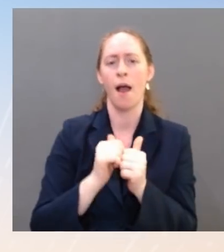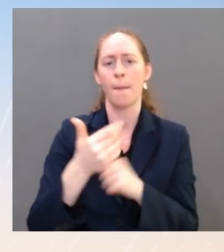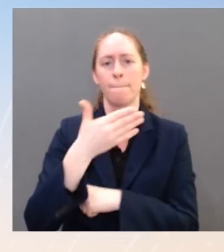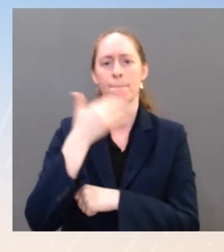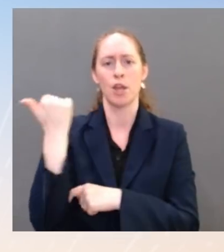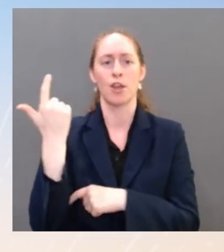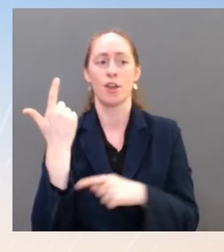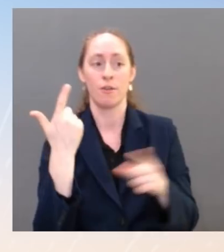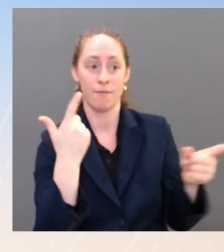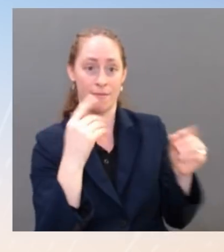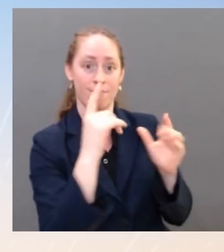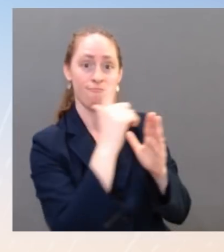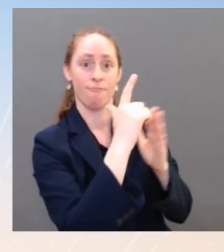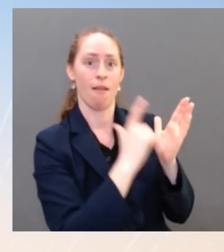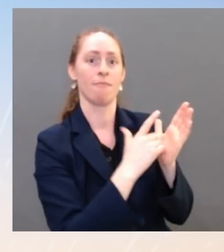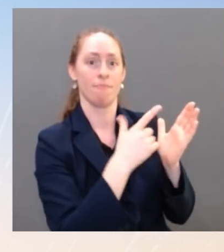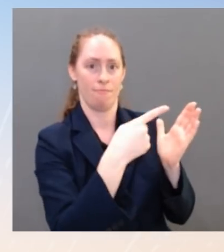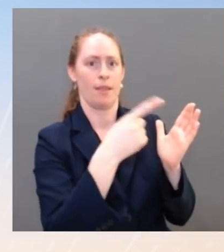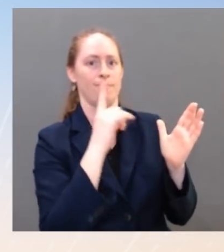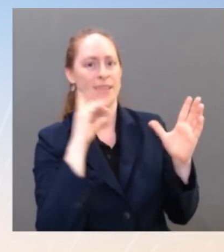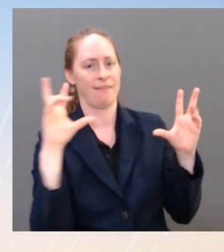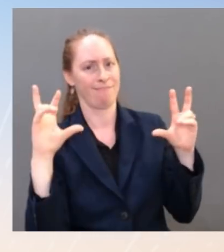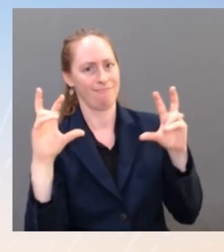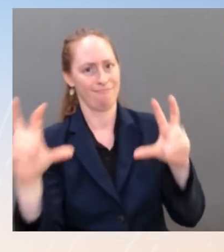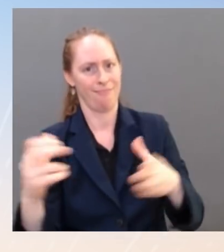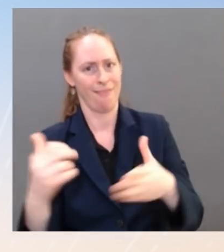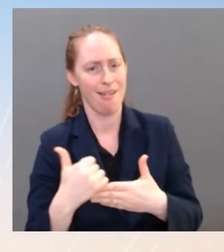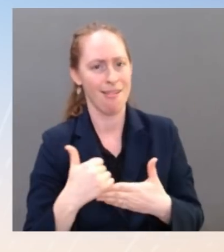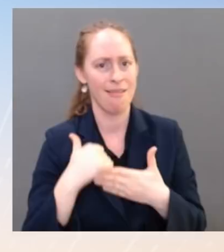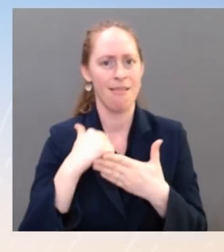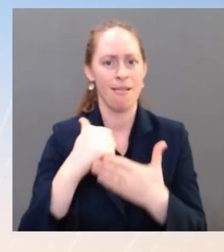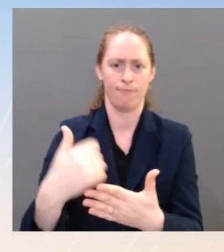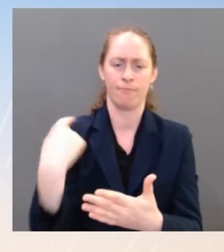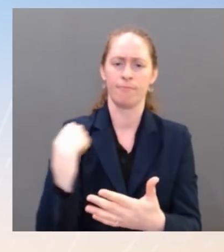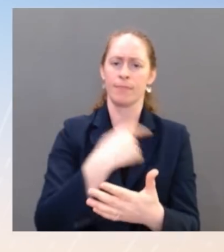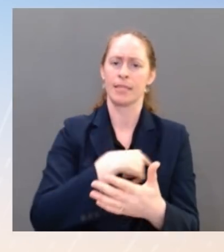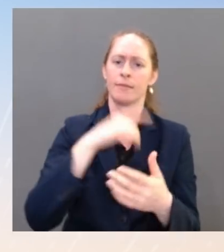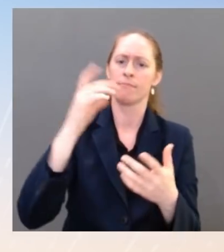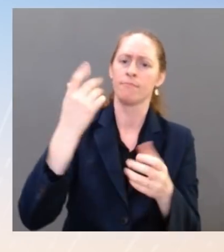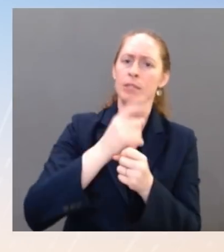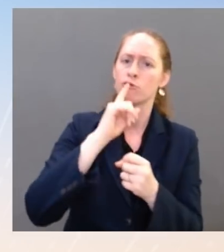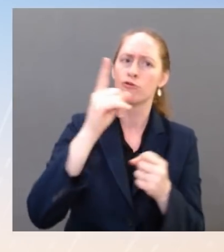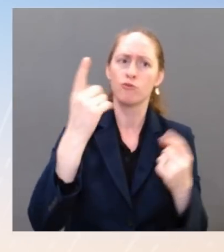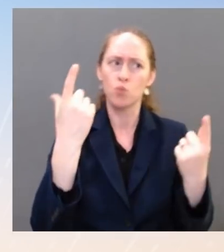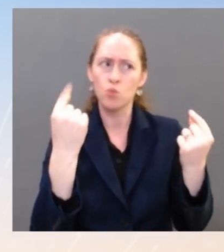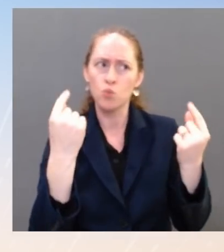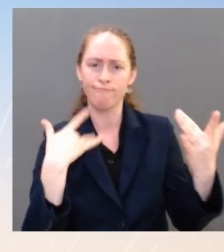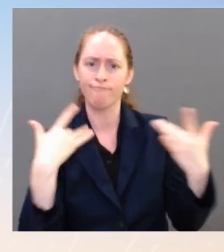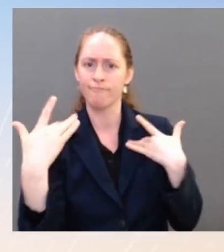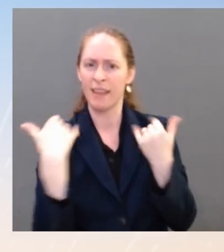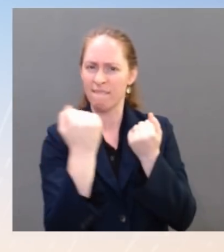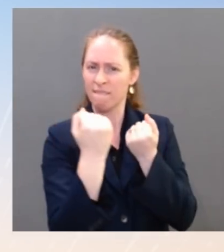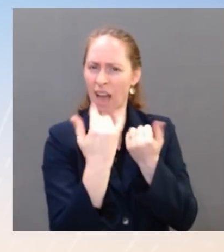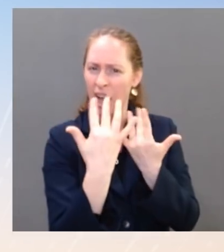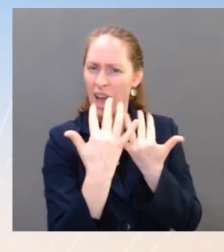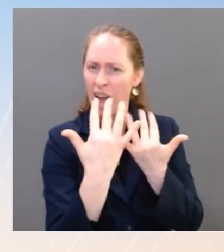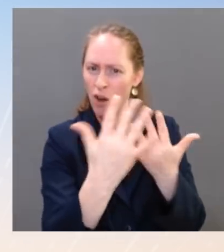to address wildfires, combat the drought crisis and strengthen Indian country. As my home state of New Mexico